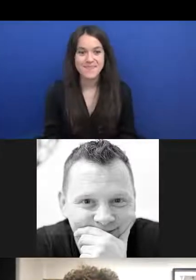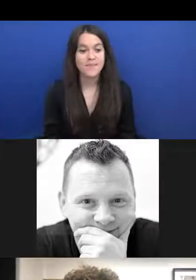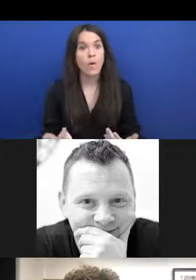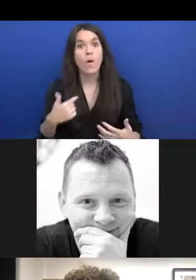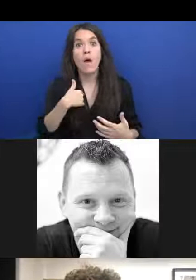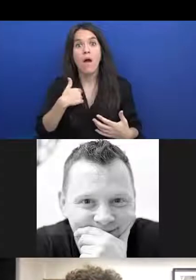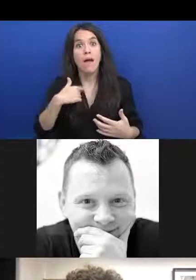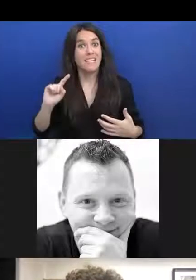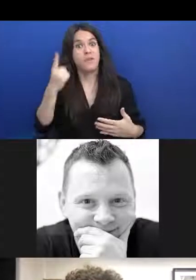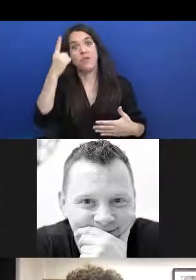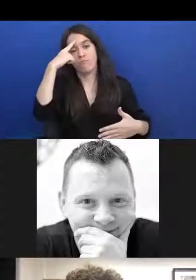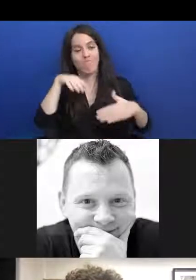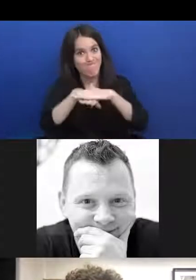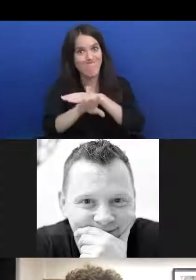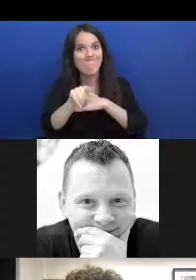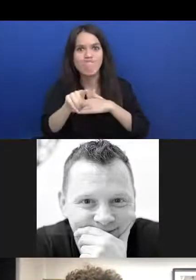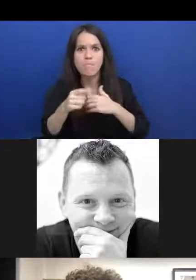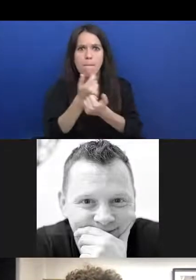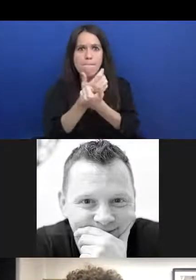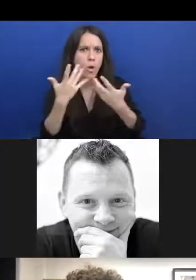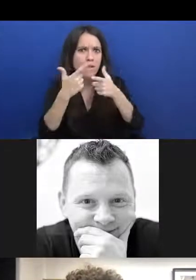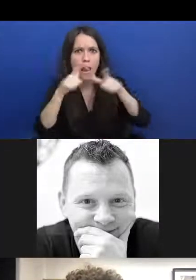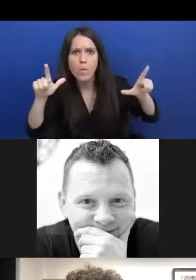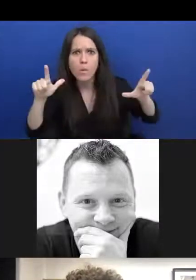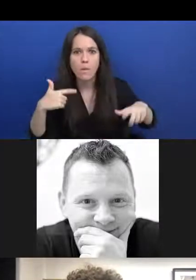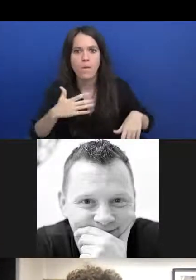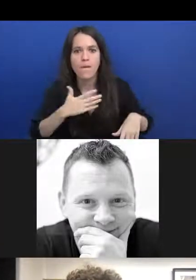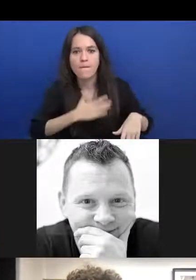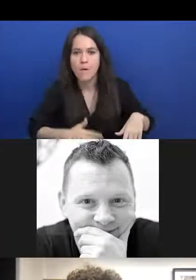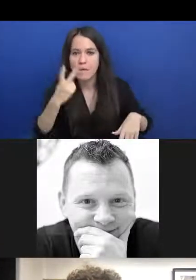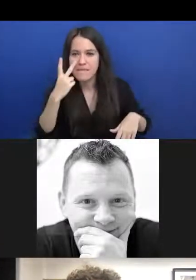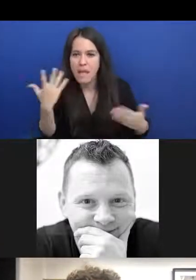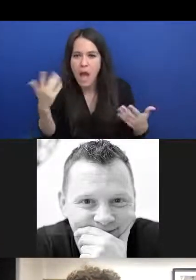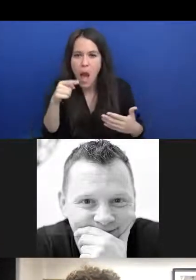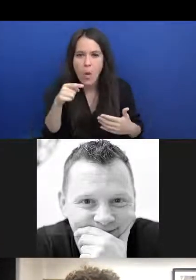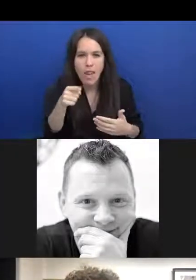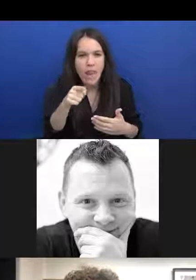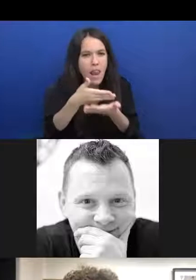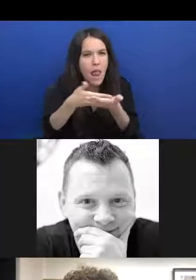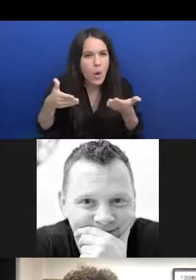trying to put together a picture of how Mawng had continued to be used for so long is still being